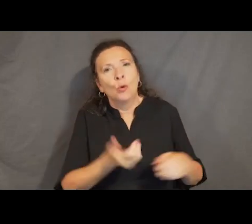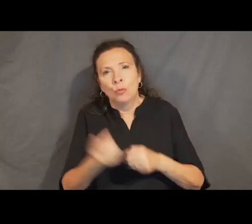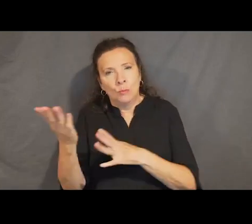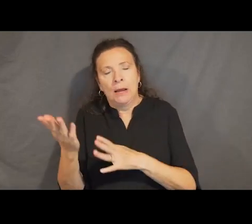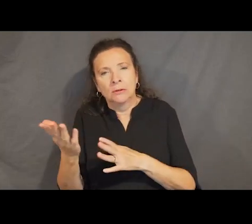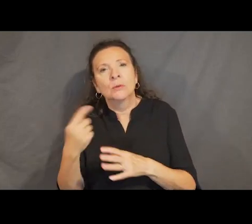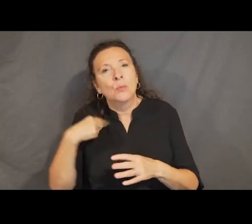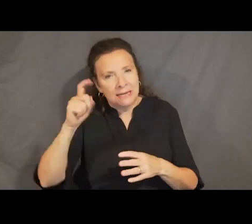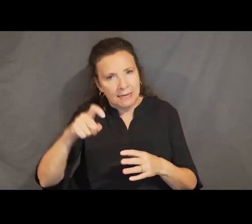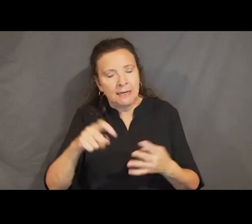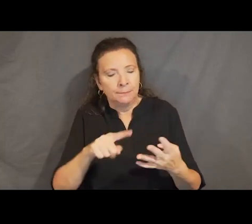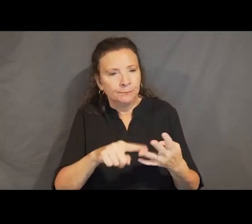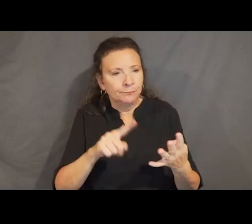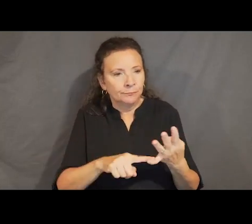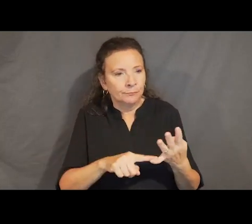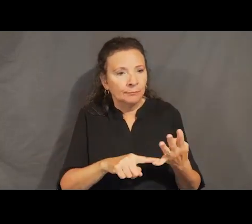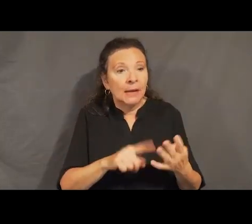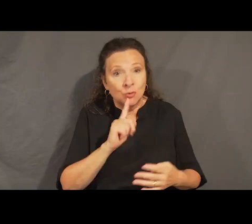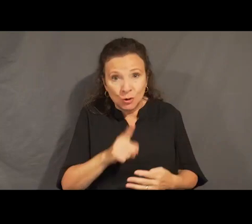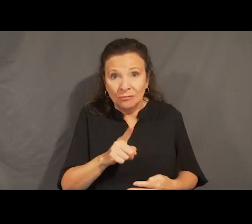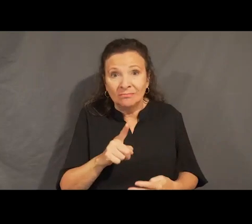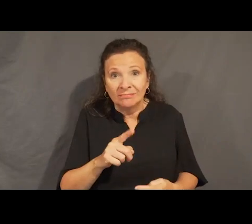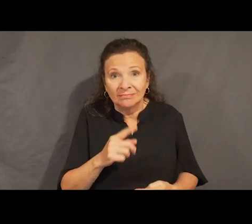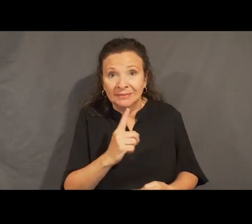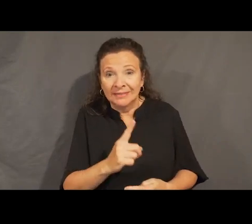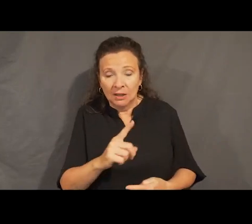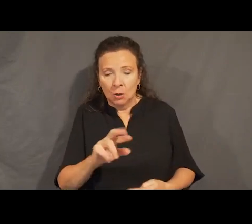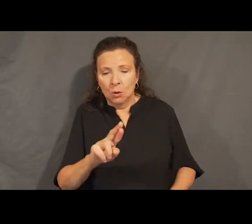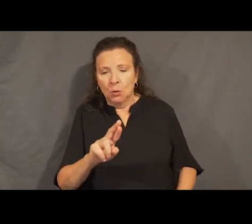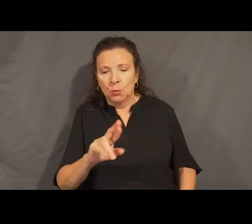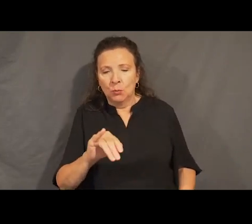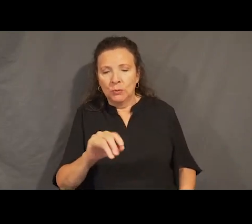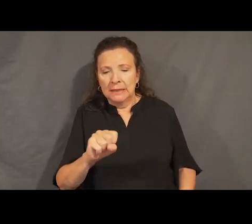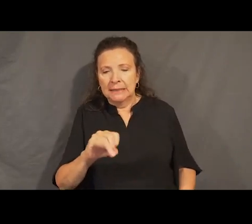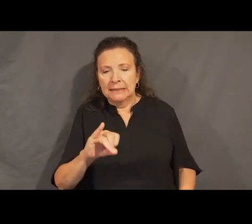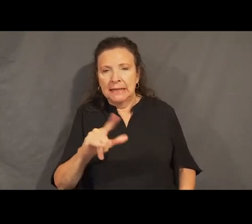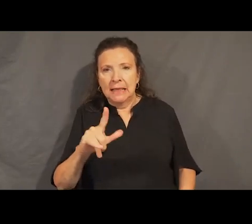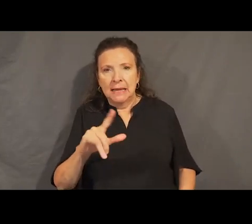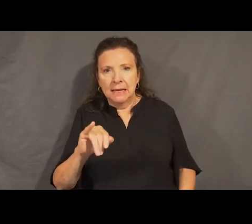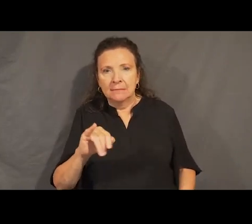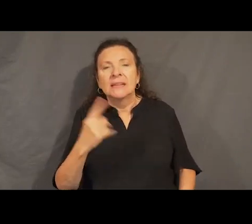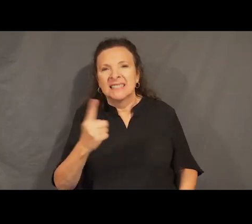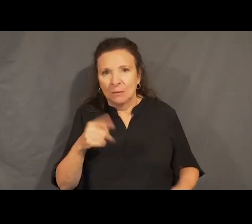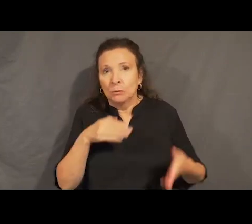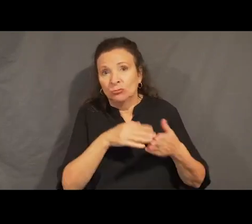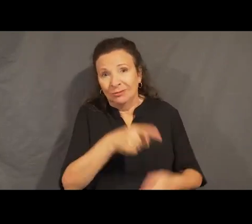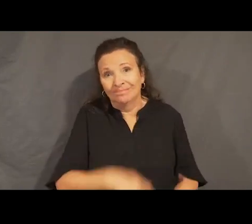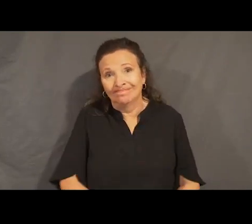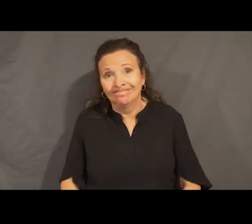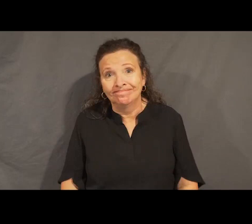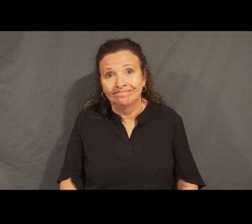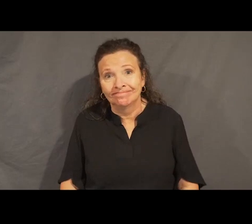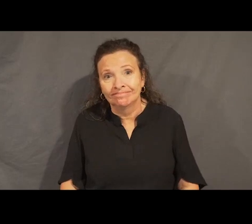Adrian Roselli has been sued. So, I'm going to give you examples of something that I can get